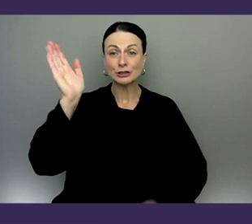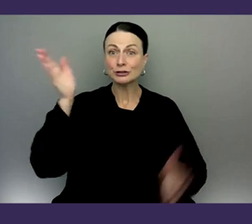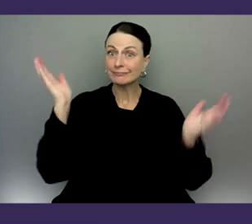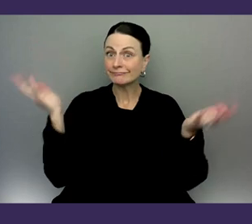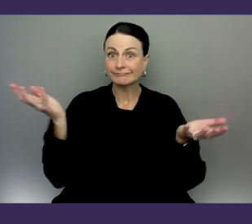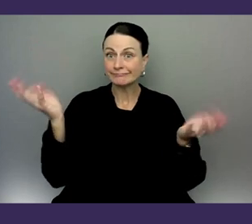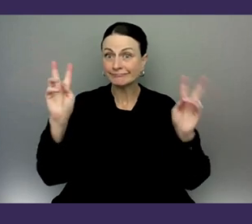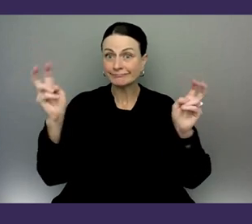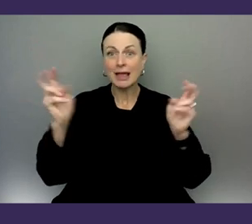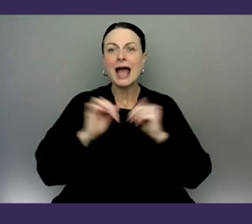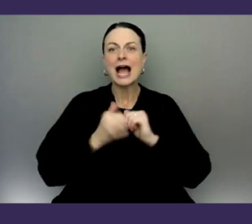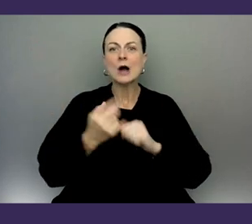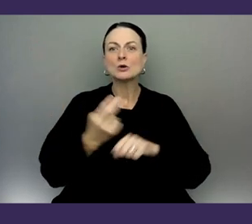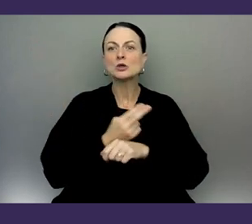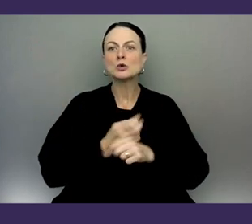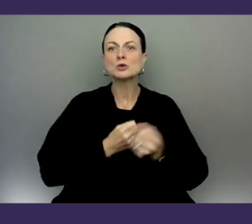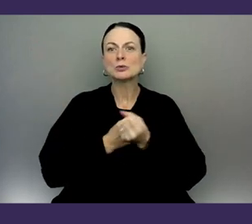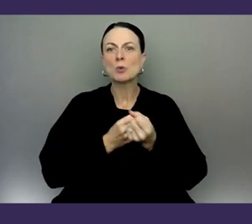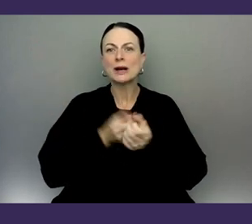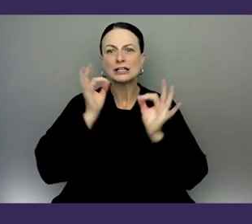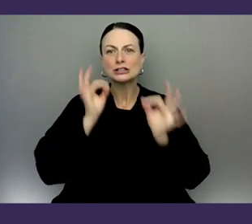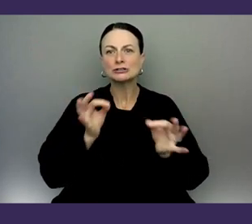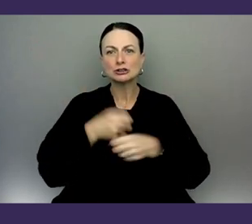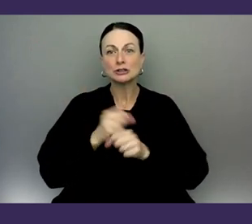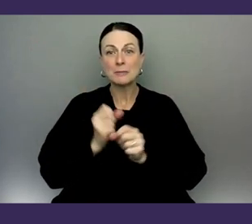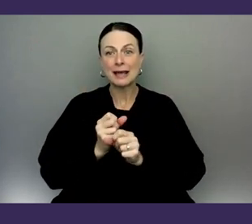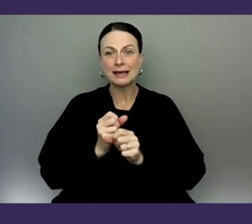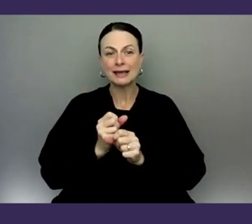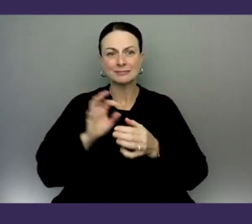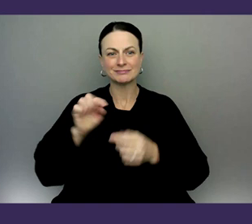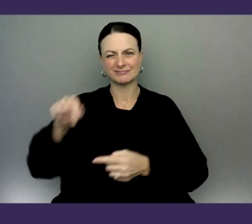"How to Use Supported Decision-Making in Florida,"